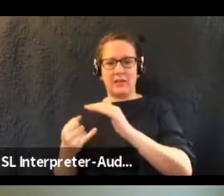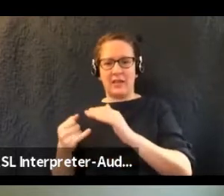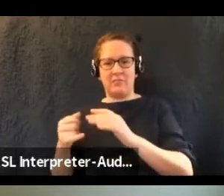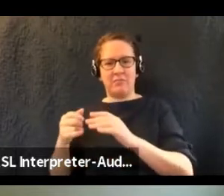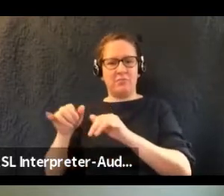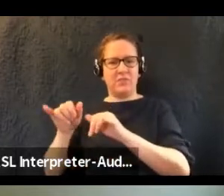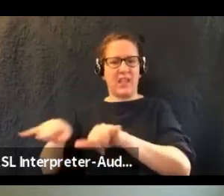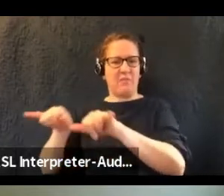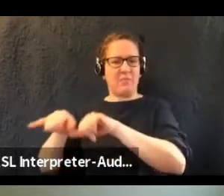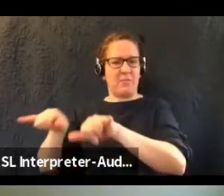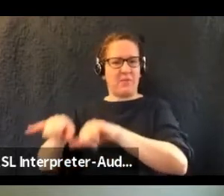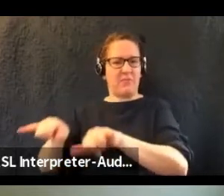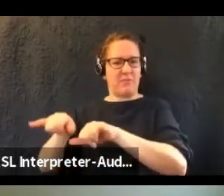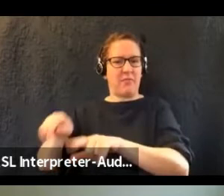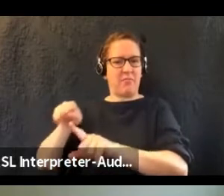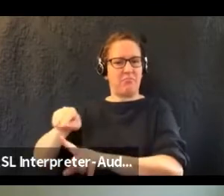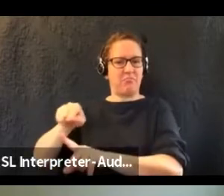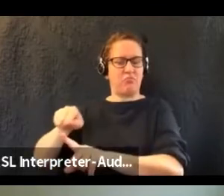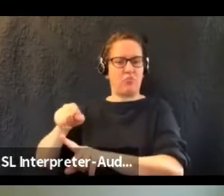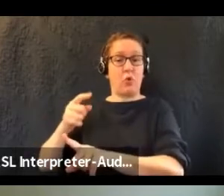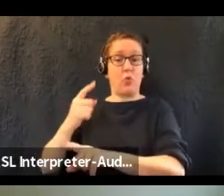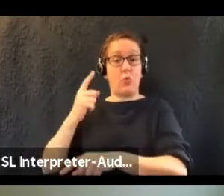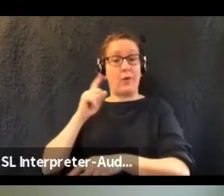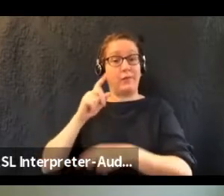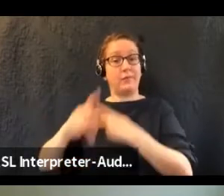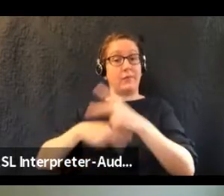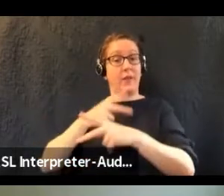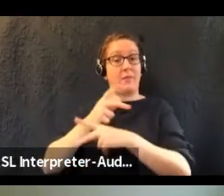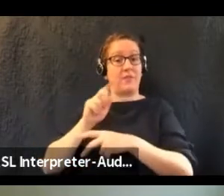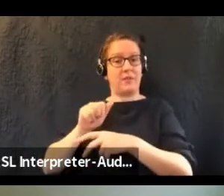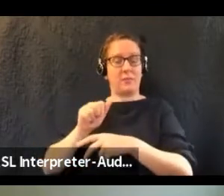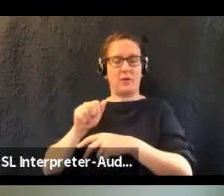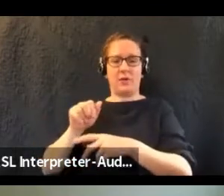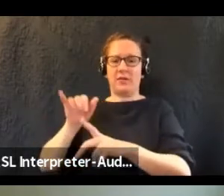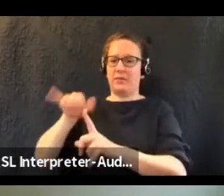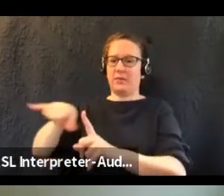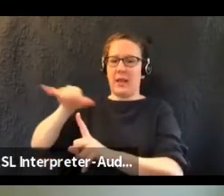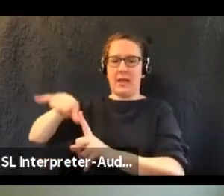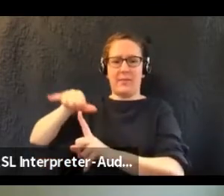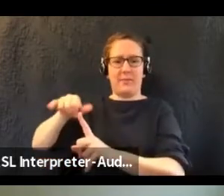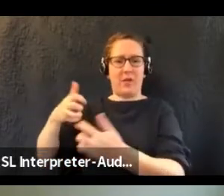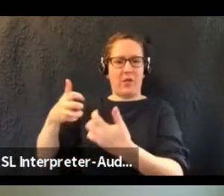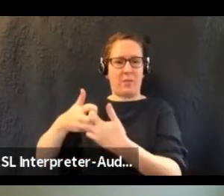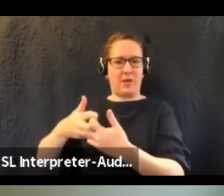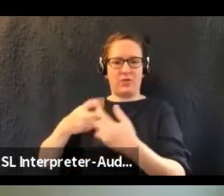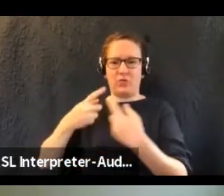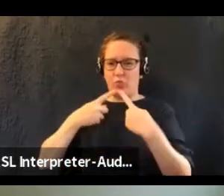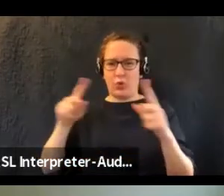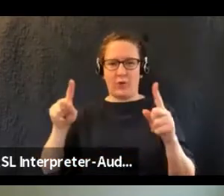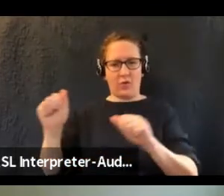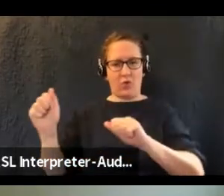a person has one type of disability that this kind of an accommodation is going to work.